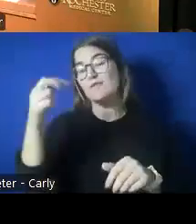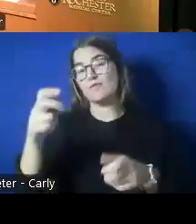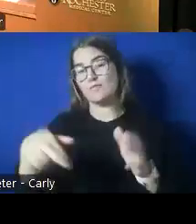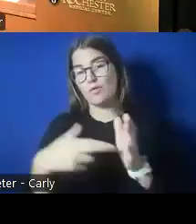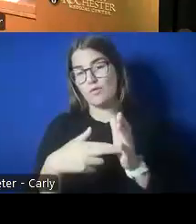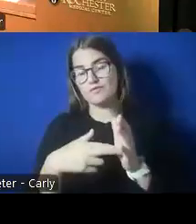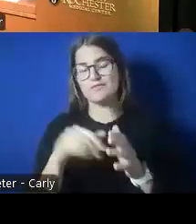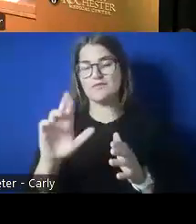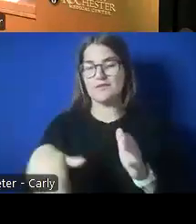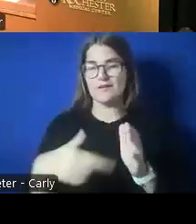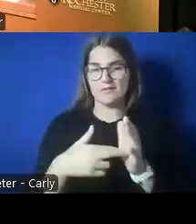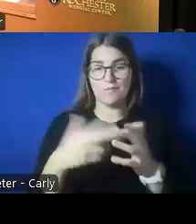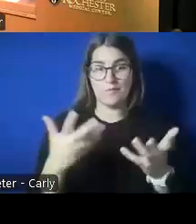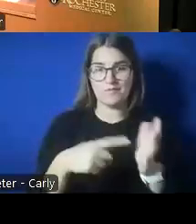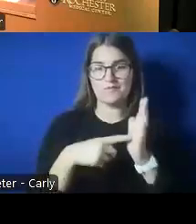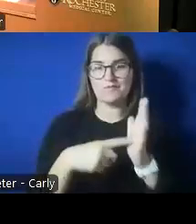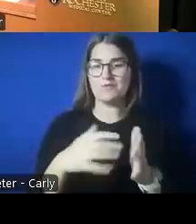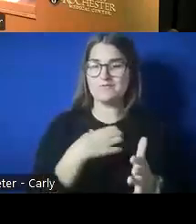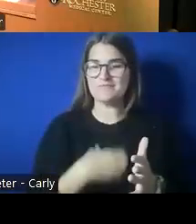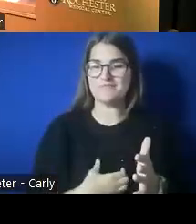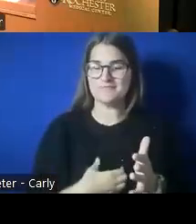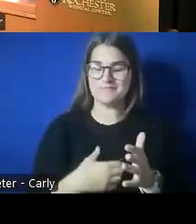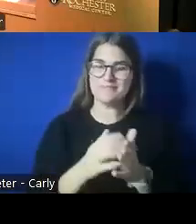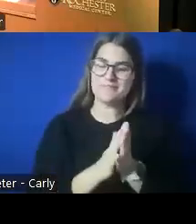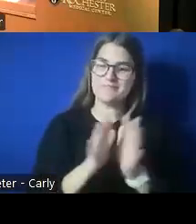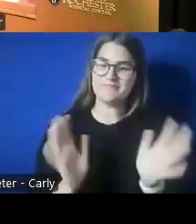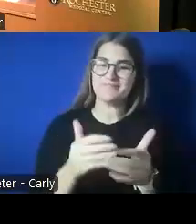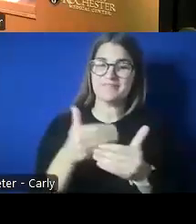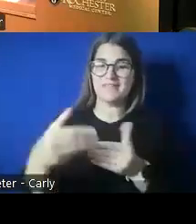other hats in the department reflect her passions to help Foster the next generation of therapists